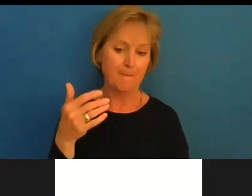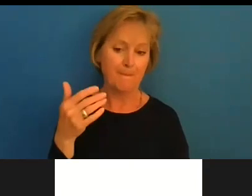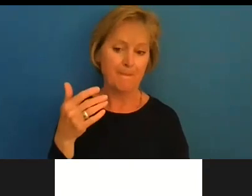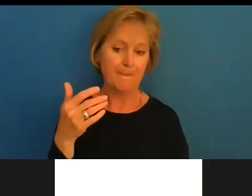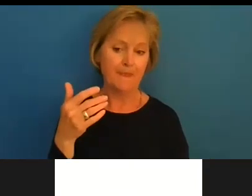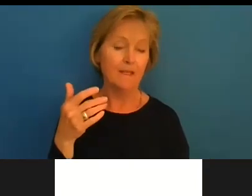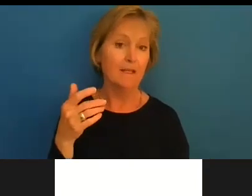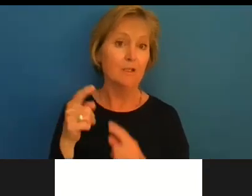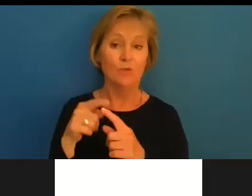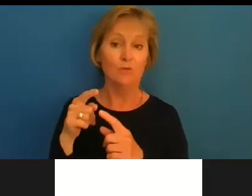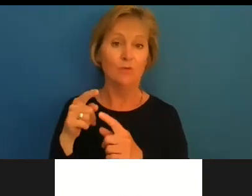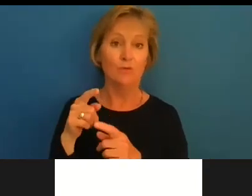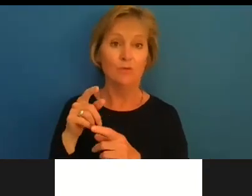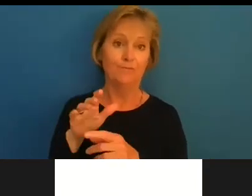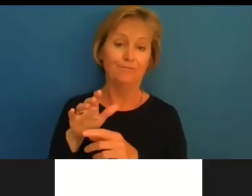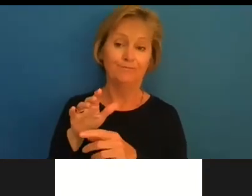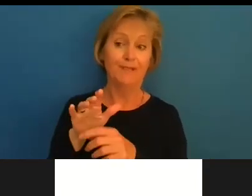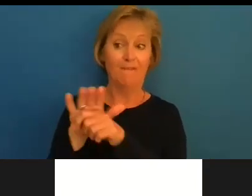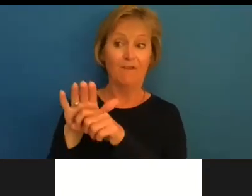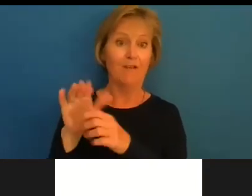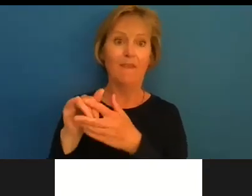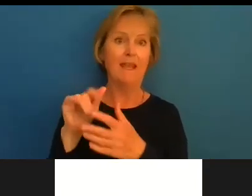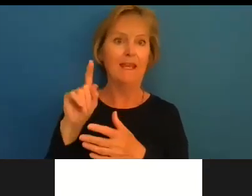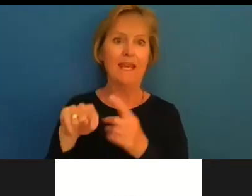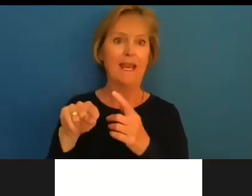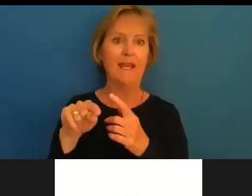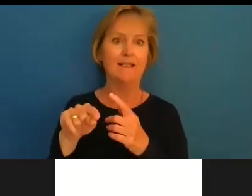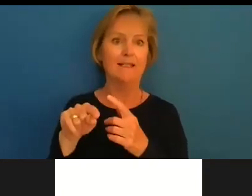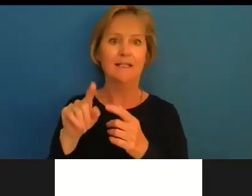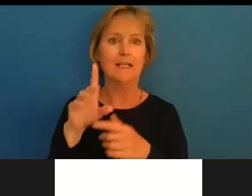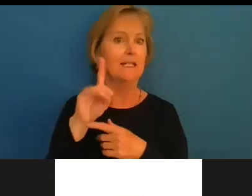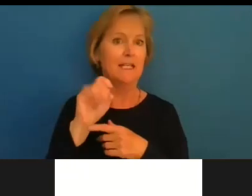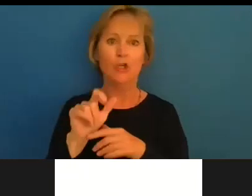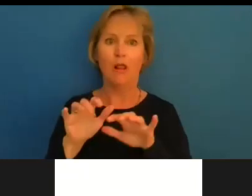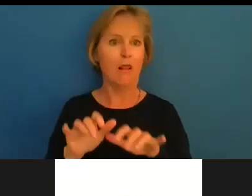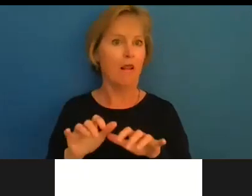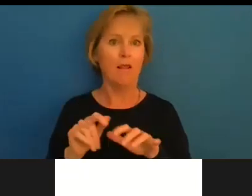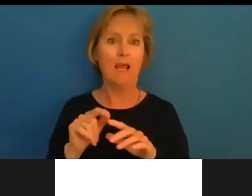that kind of prescription. They can't take it digitally, like they would for a birth control prescription.